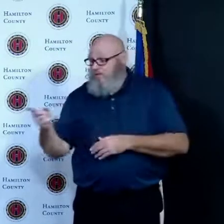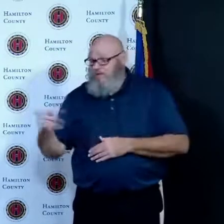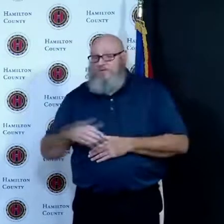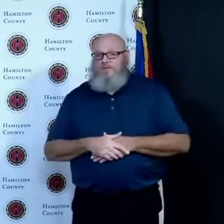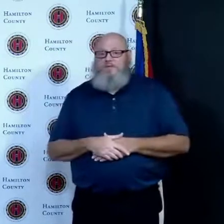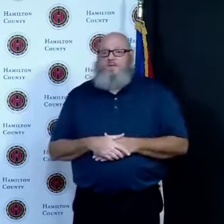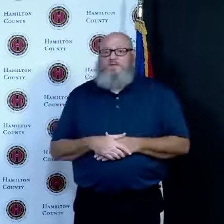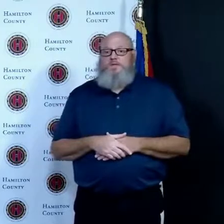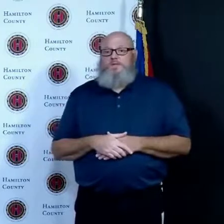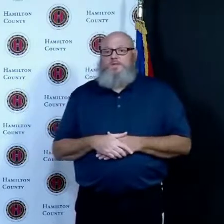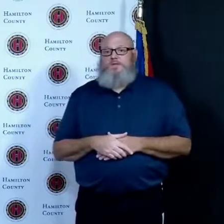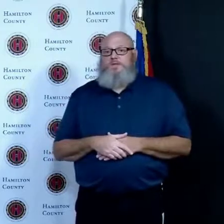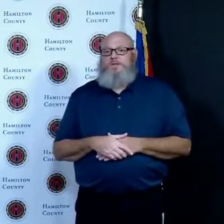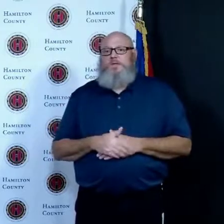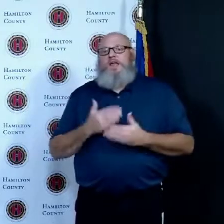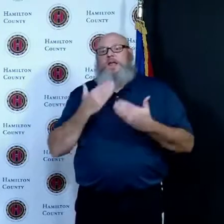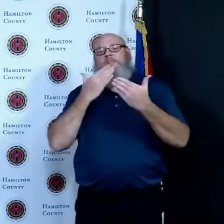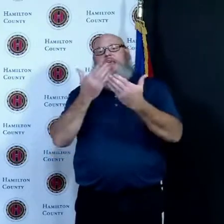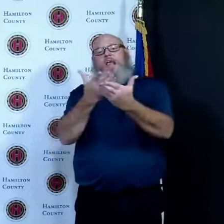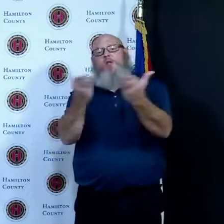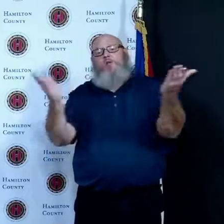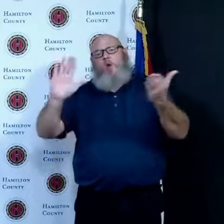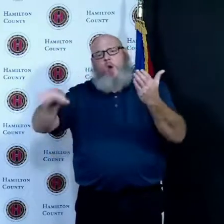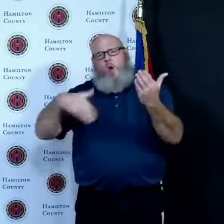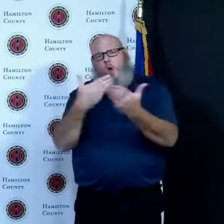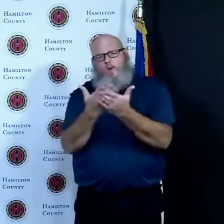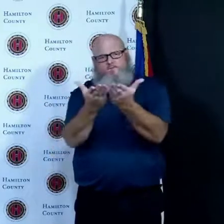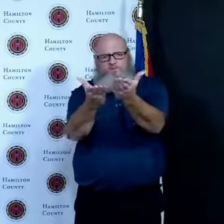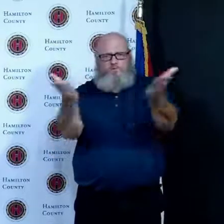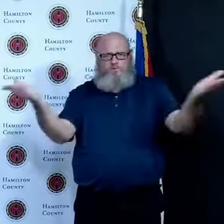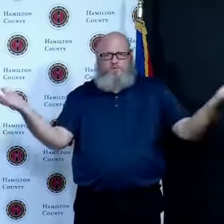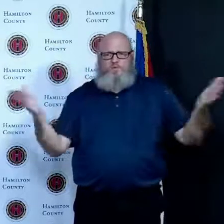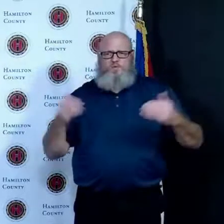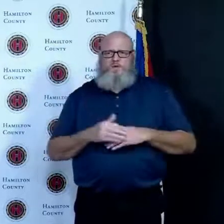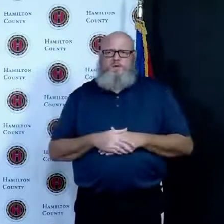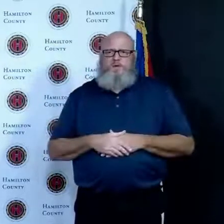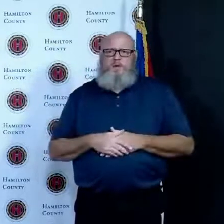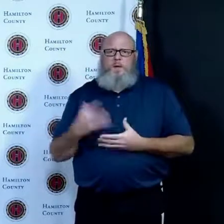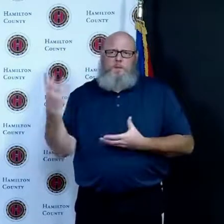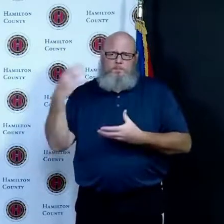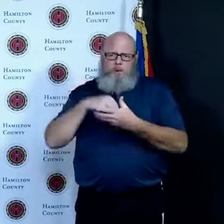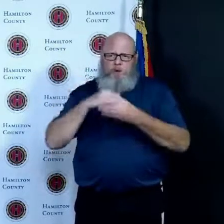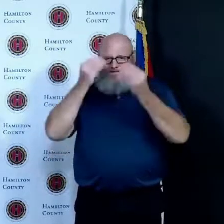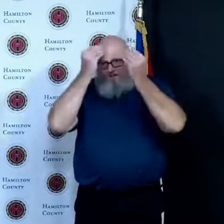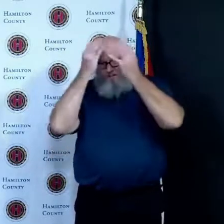for being part of the effort to make sure people are well informed in the community related to the